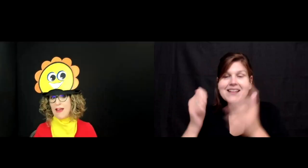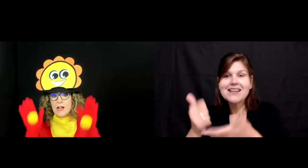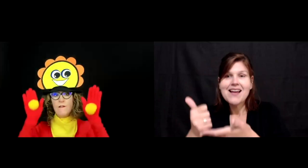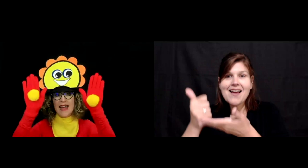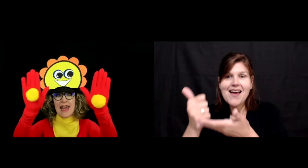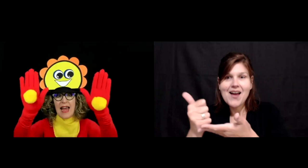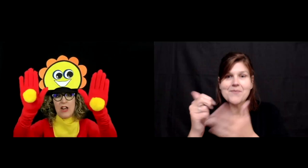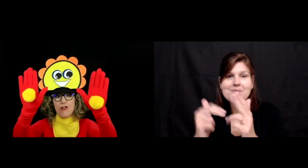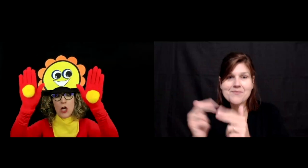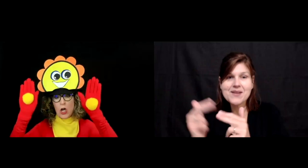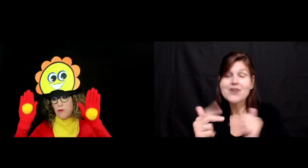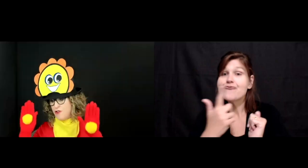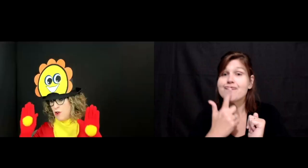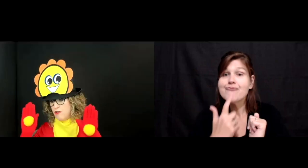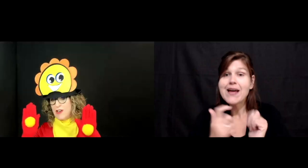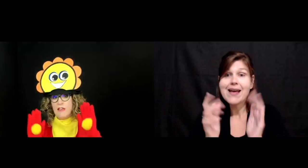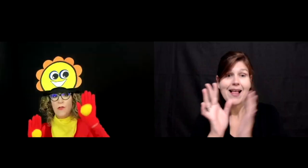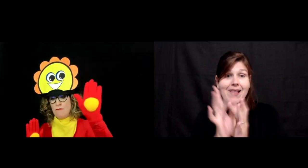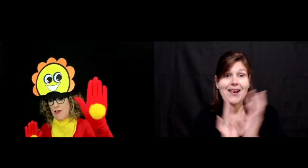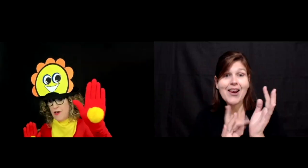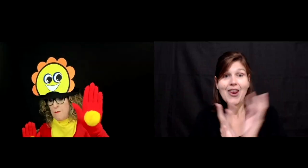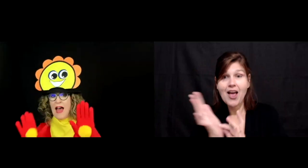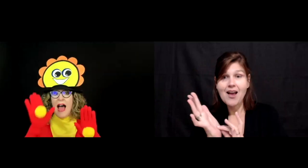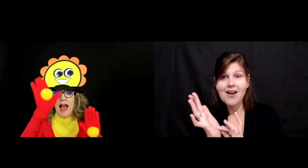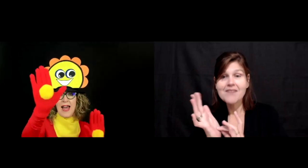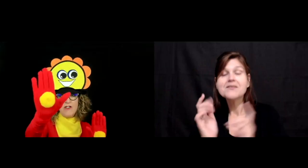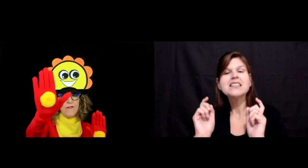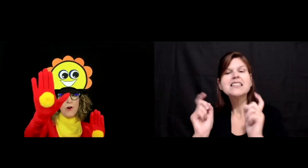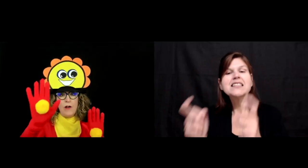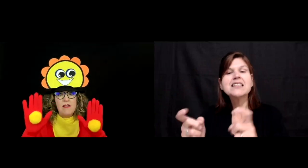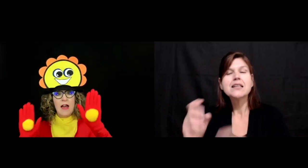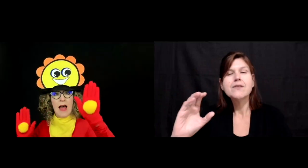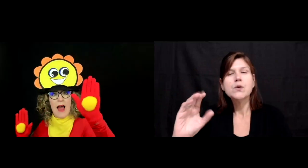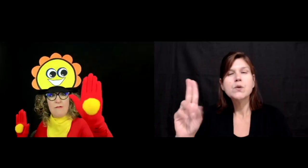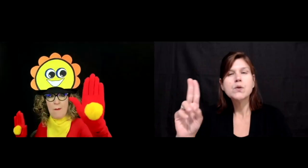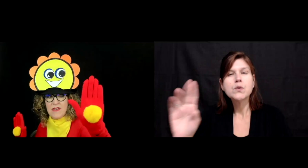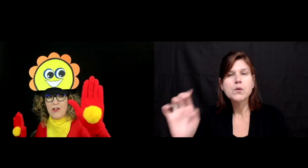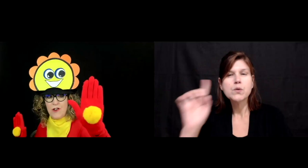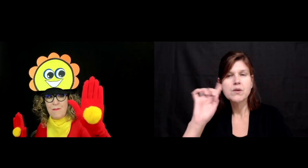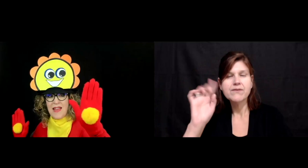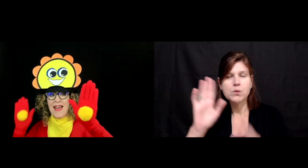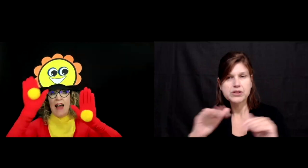Red gloves engage and cue the children into the rhythm, high-energy voice and repetition.